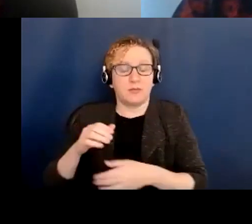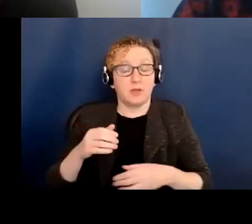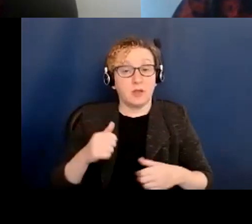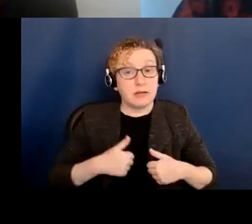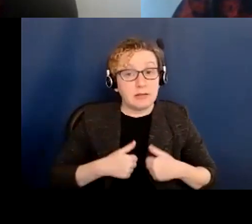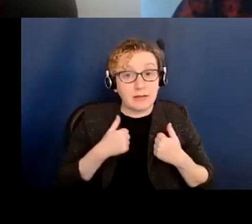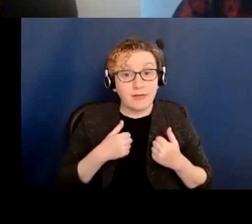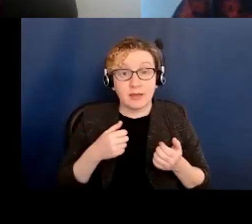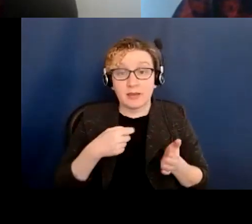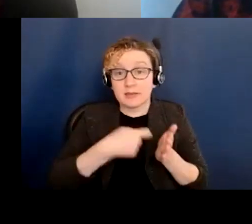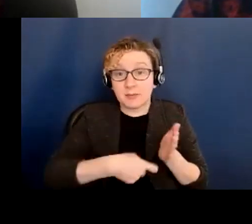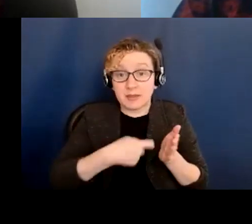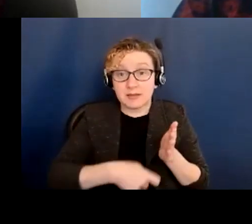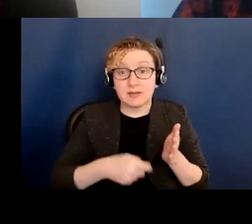and things like that.